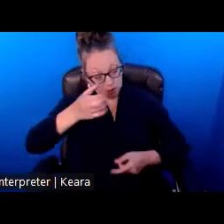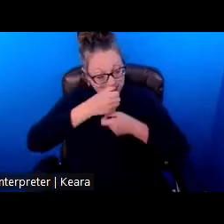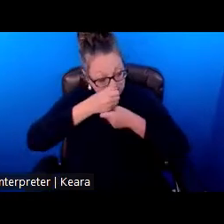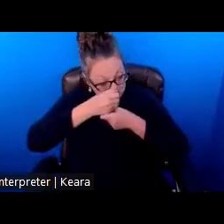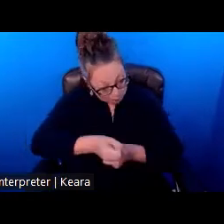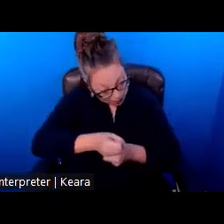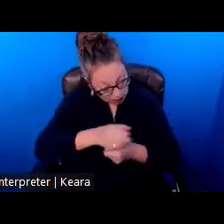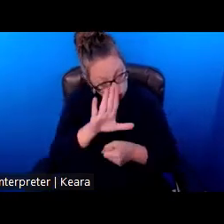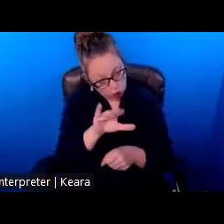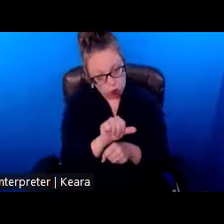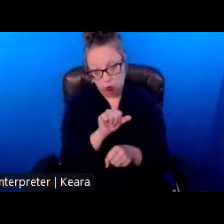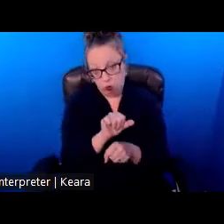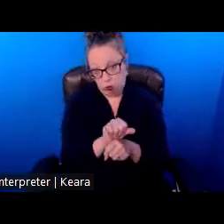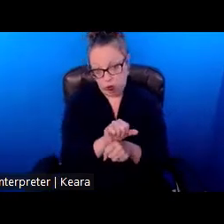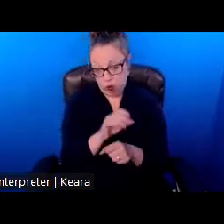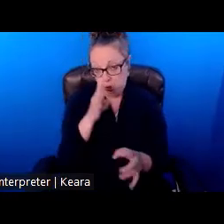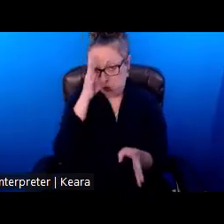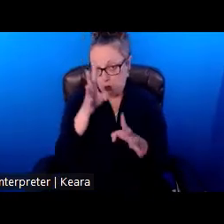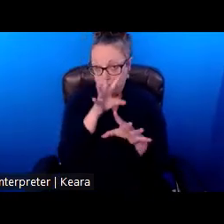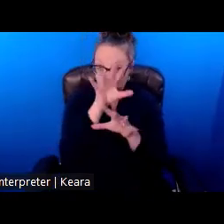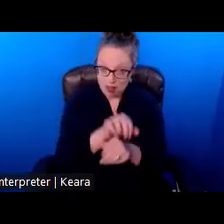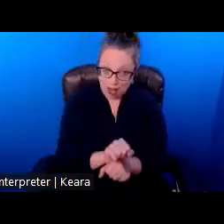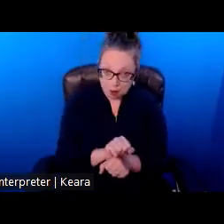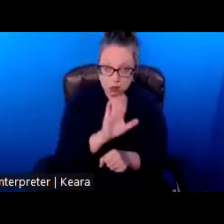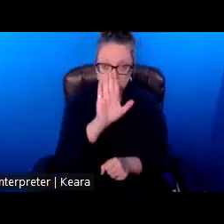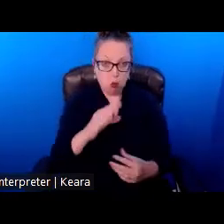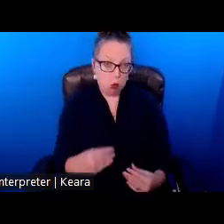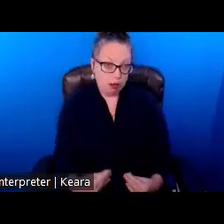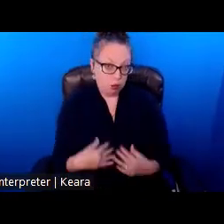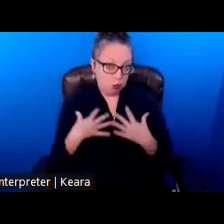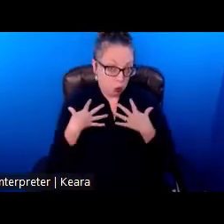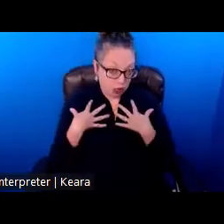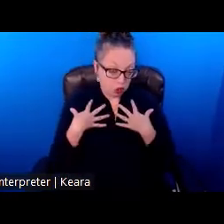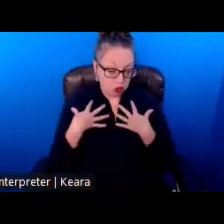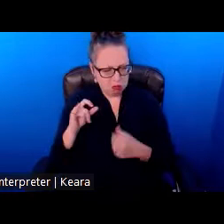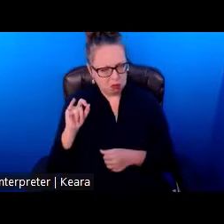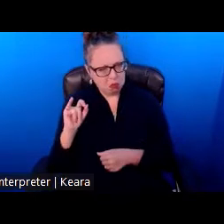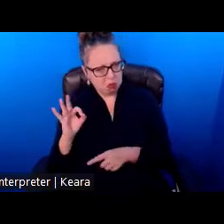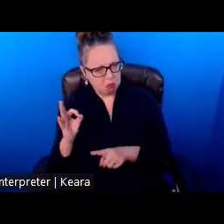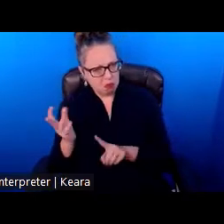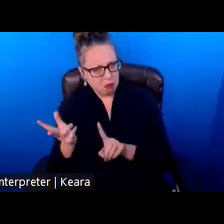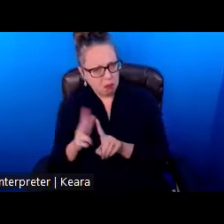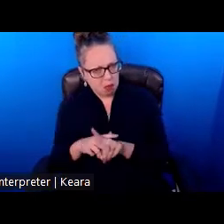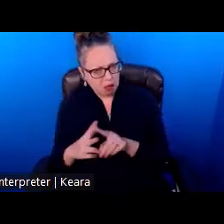Your creative habits/inspiration. If applicable, additional visual description